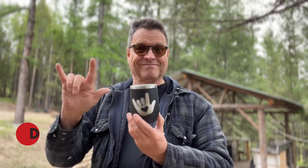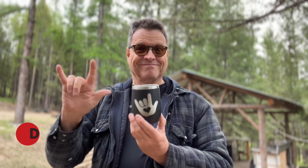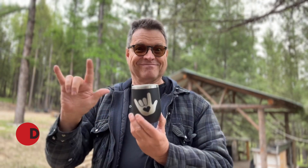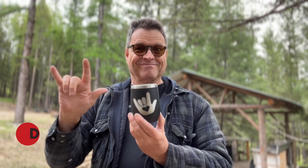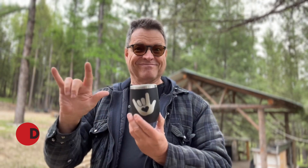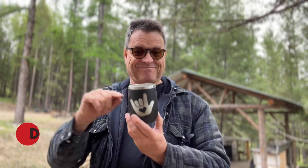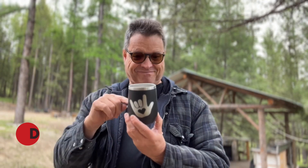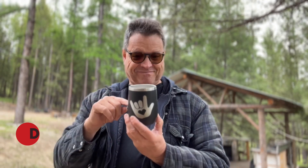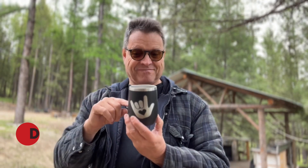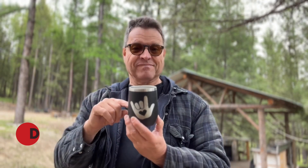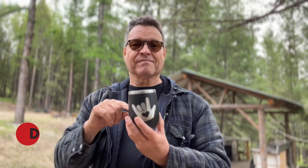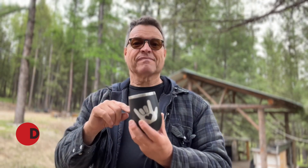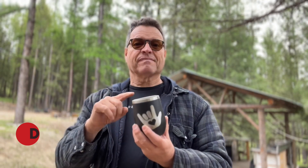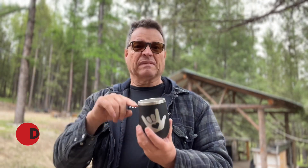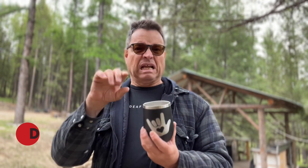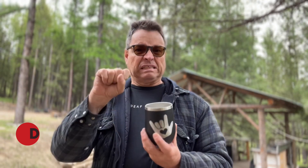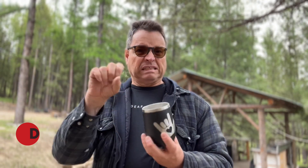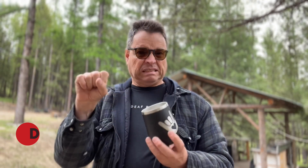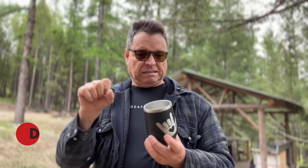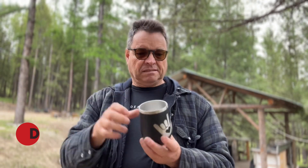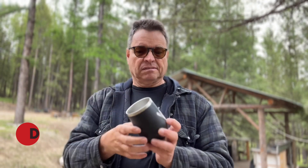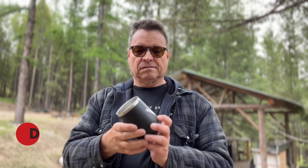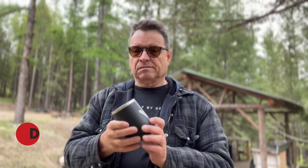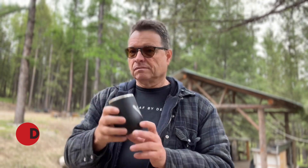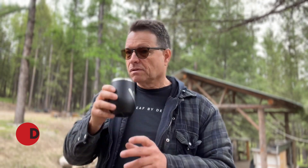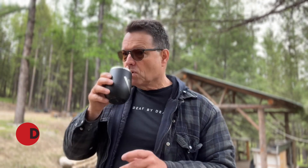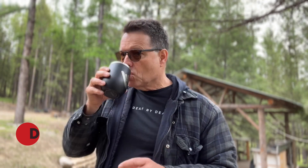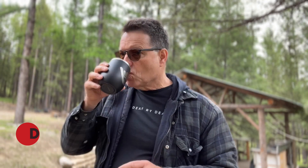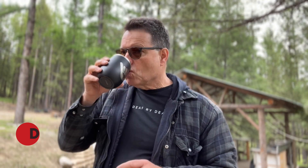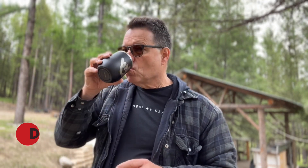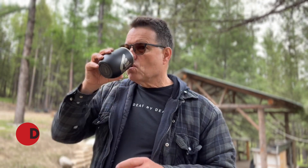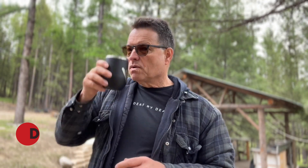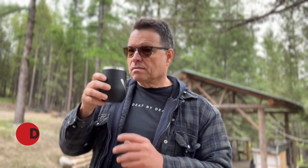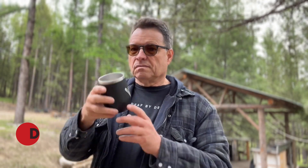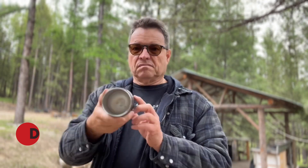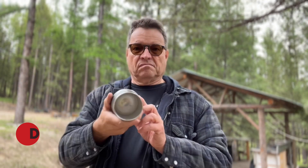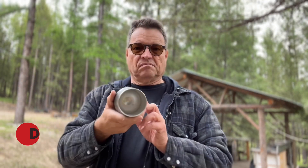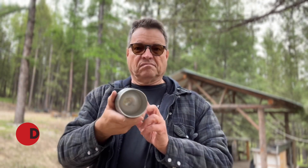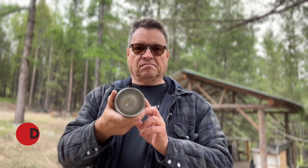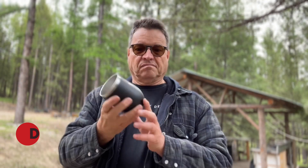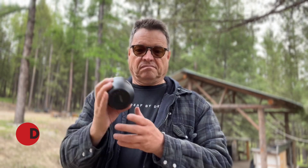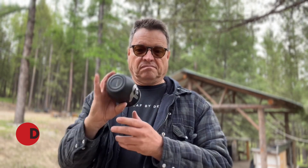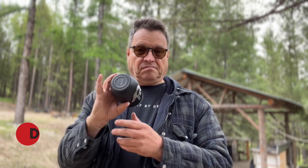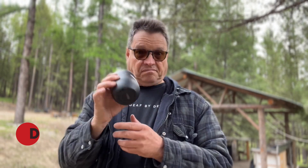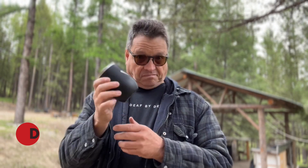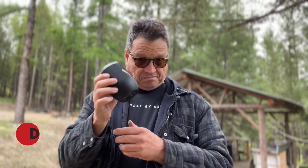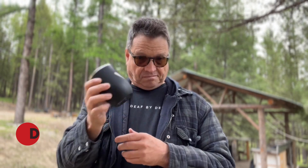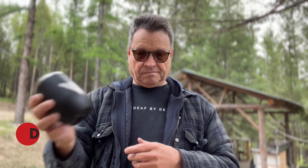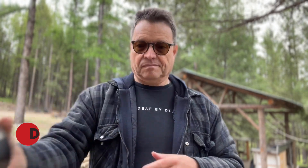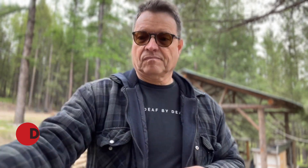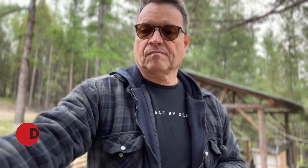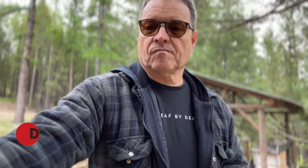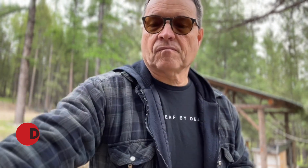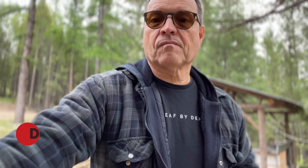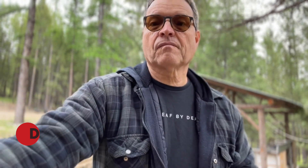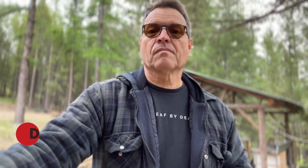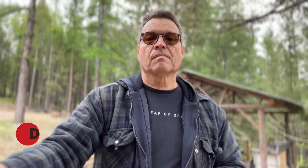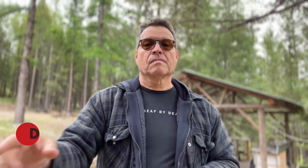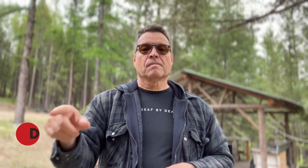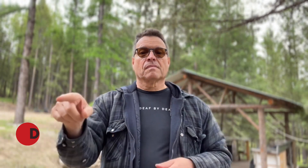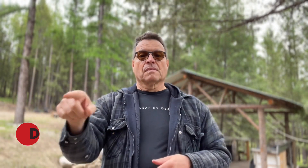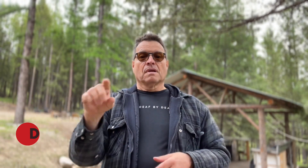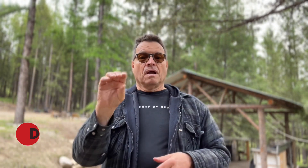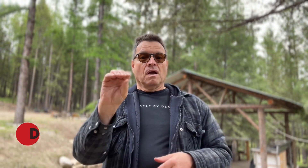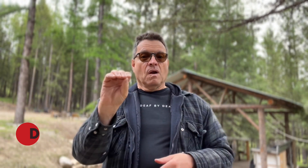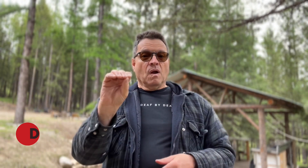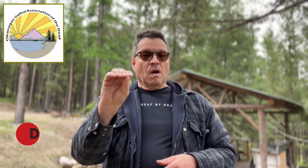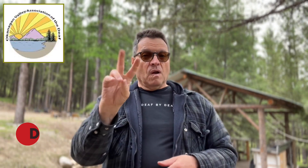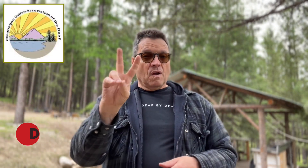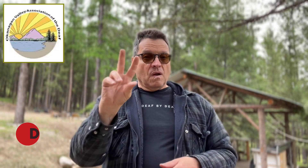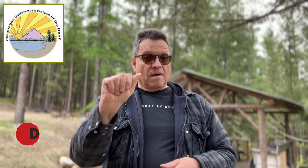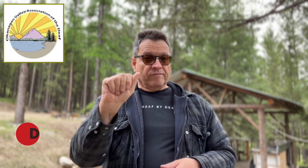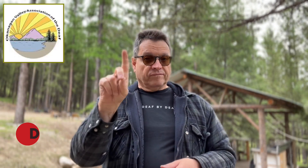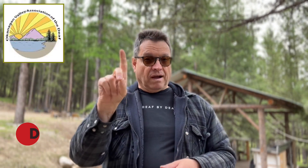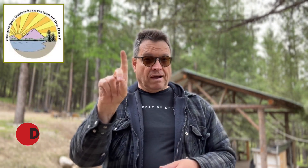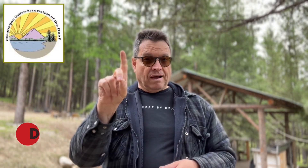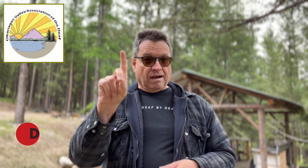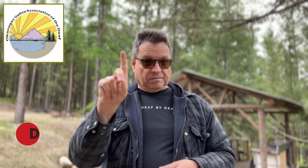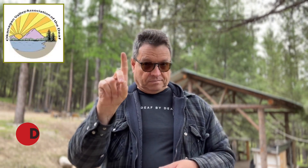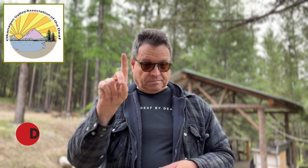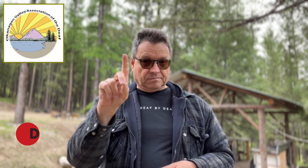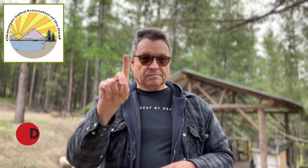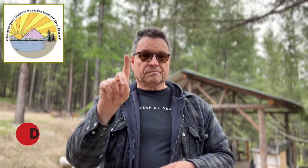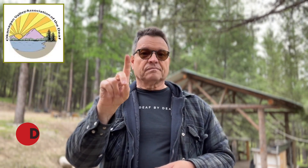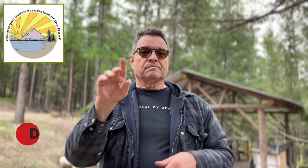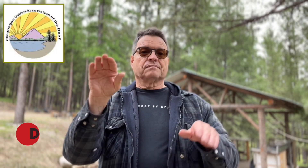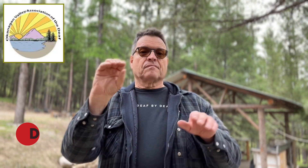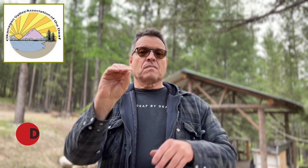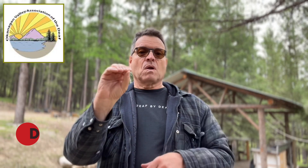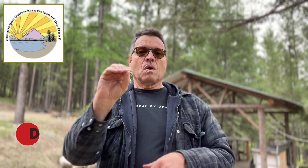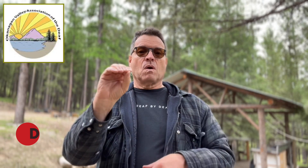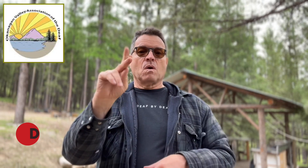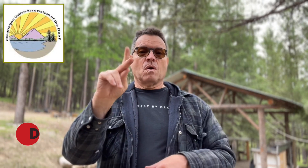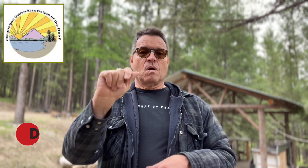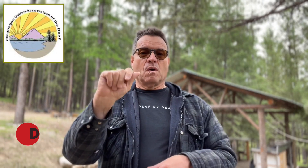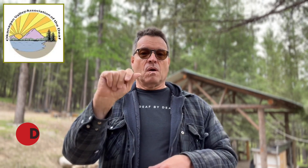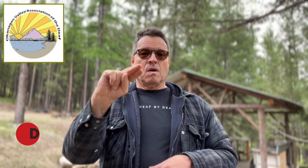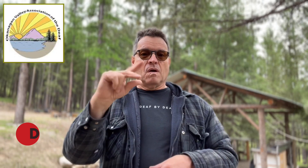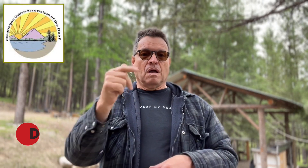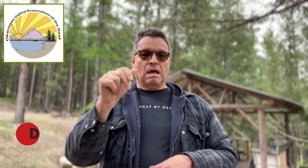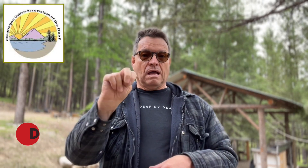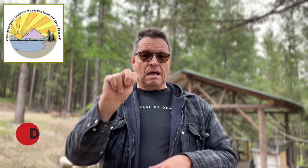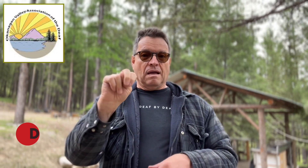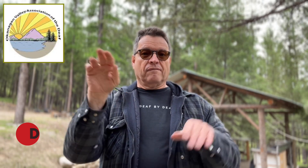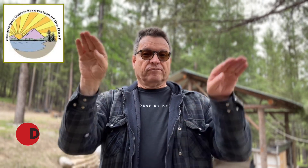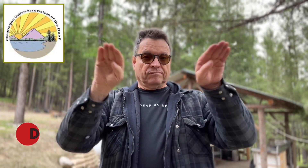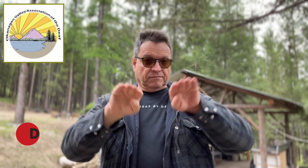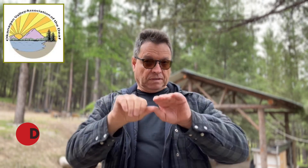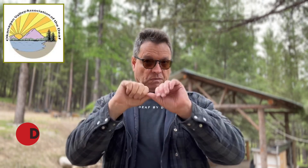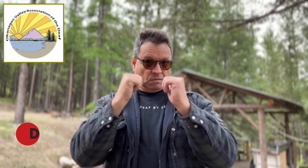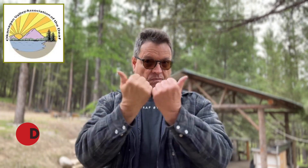"I Love You", stainless steel. OVAD, Okanagan Valley Association